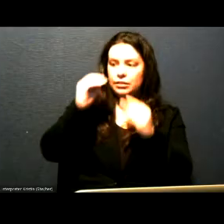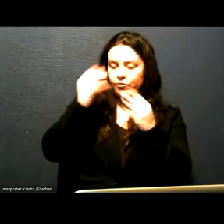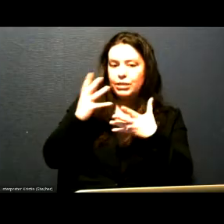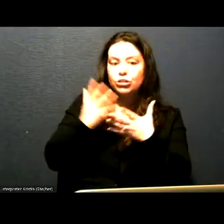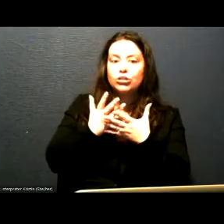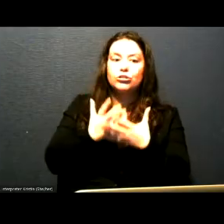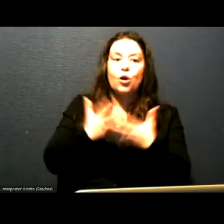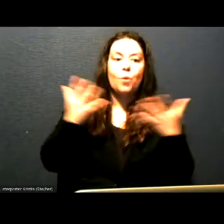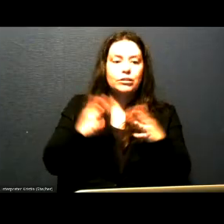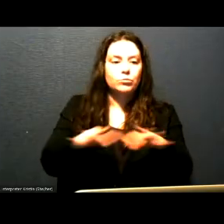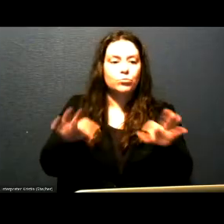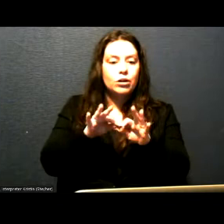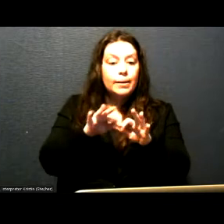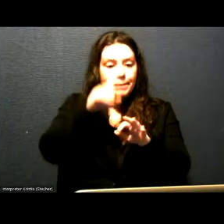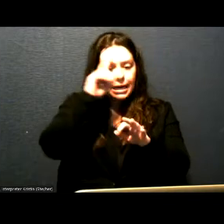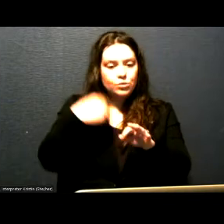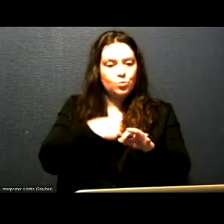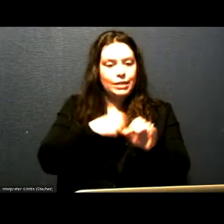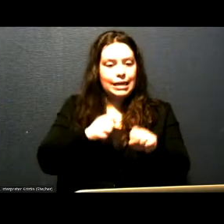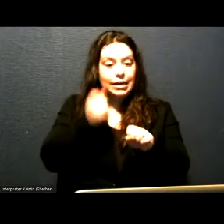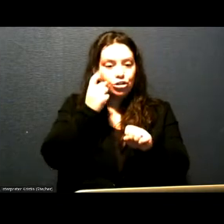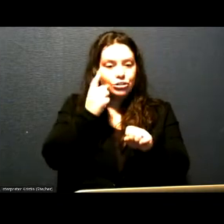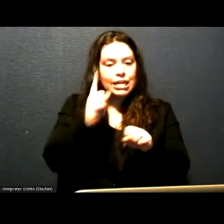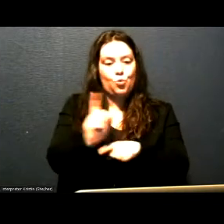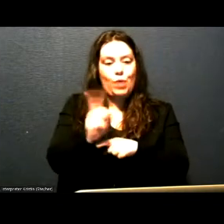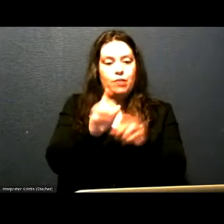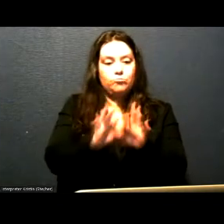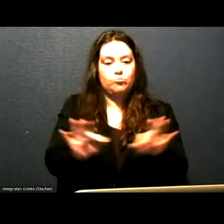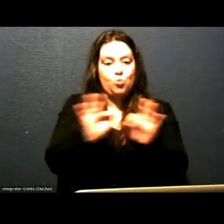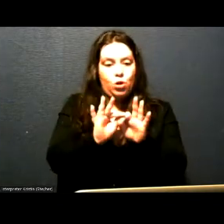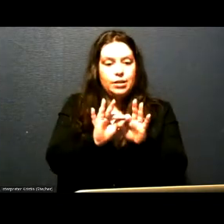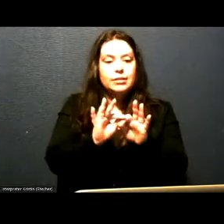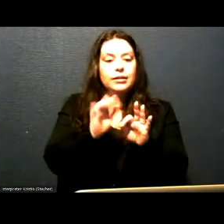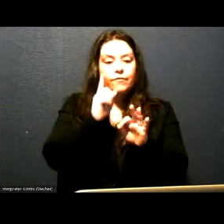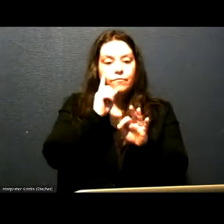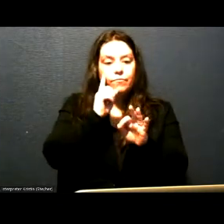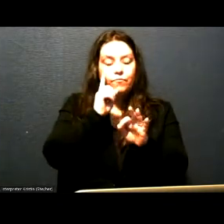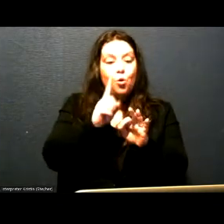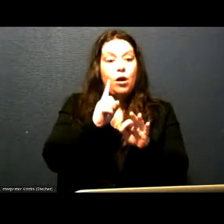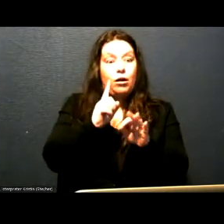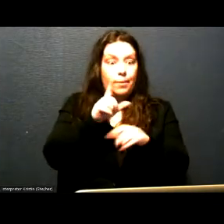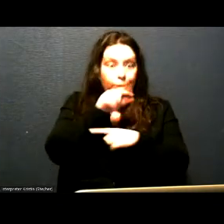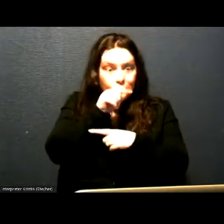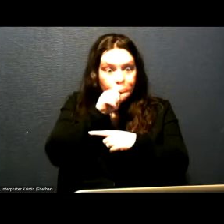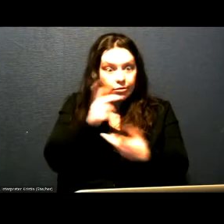the important places for birds is a first step in understanding how and where we can save them